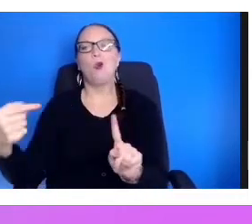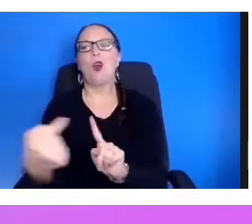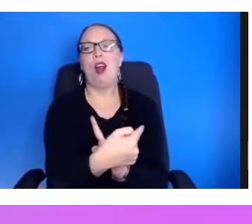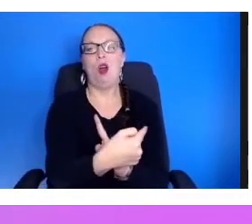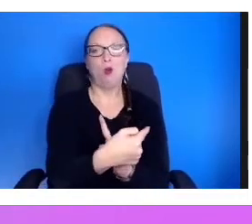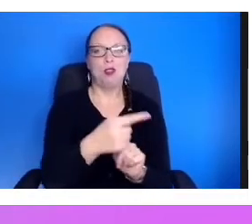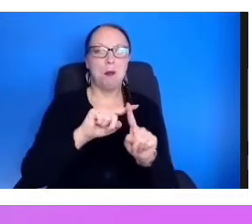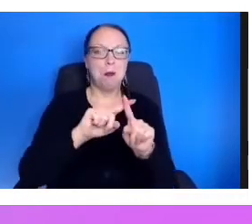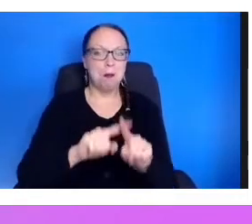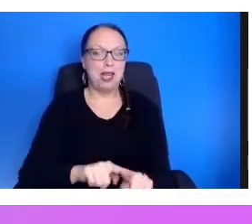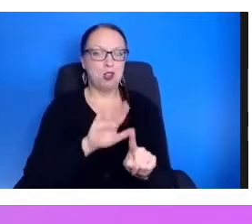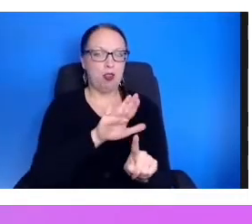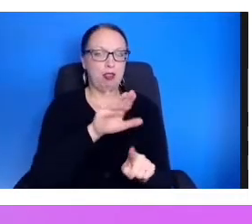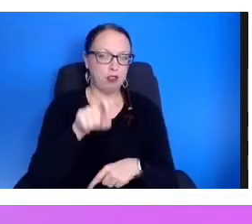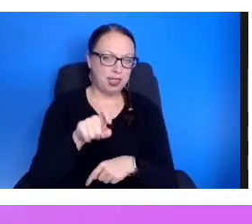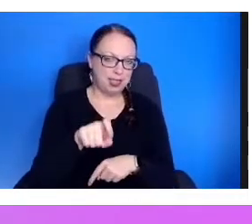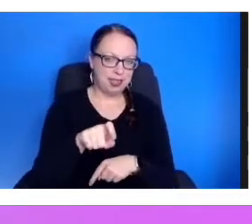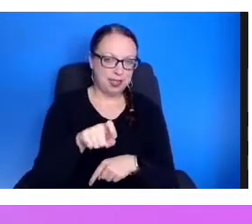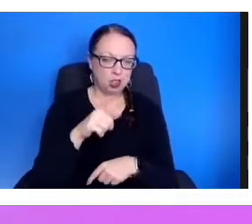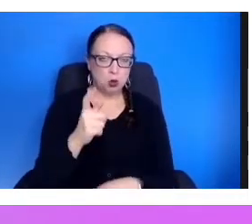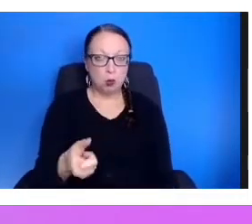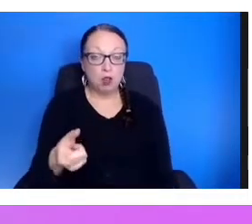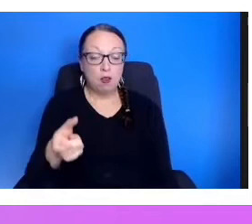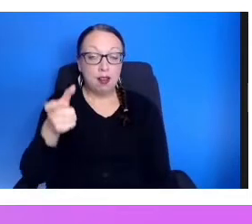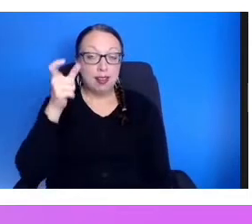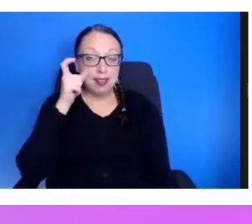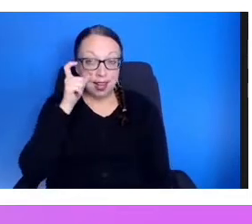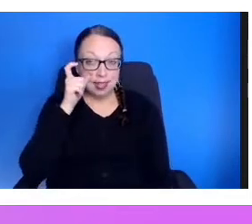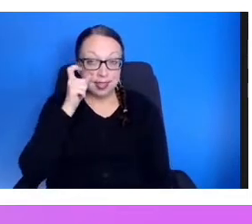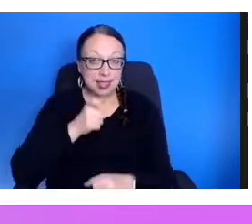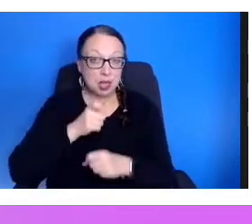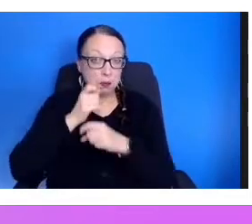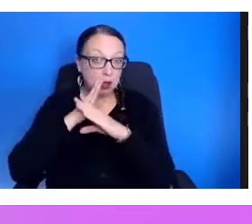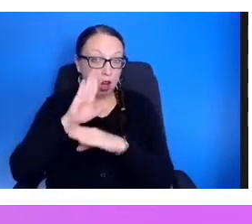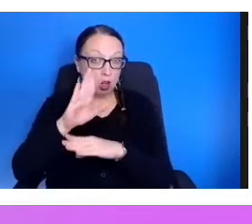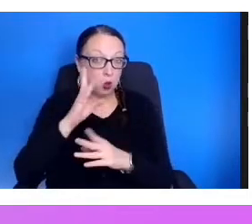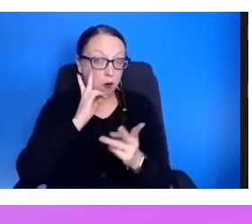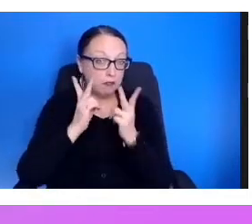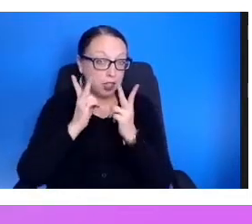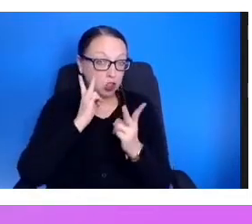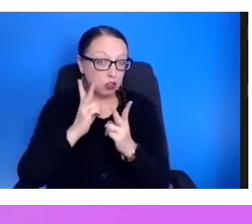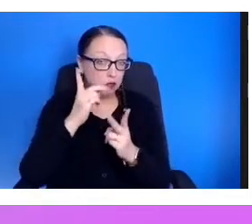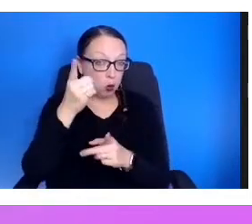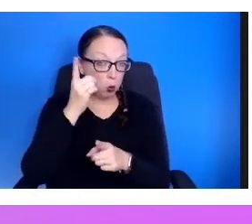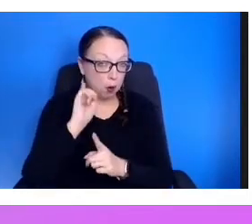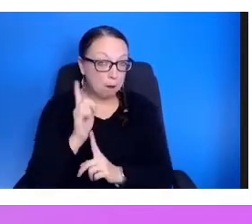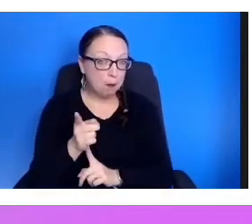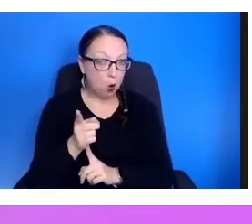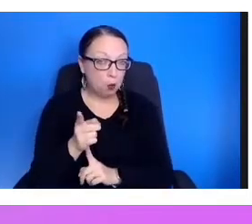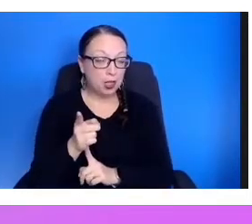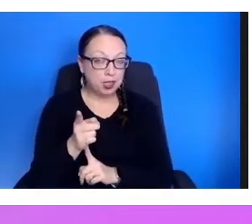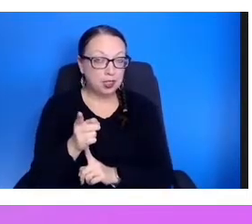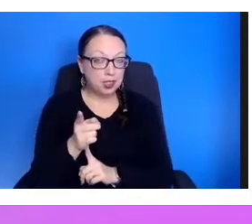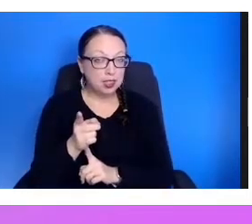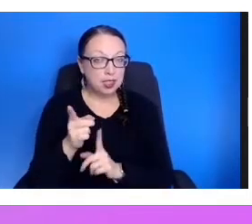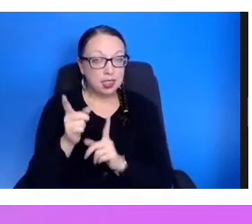And so putting on a pair of glasses that impair your vision momentarily give you a certain perspective